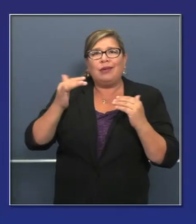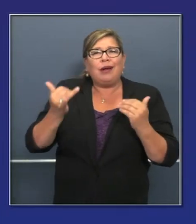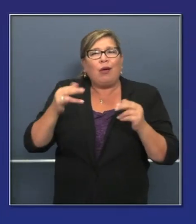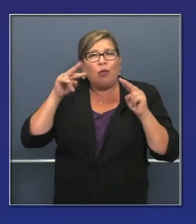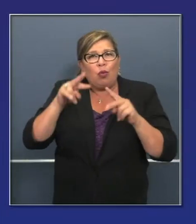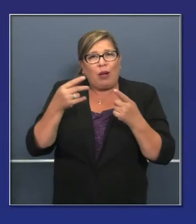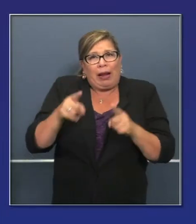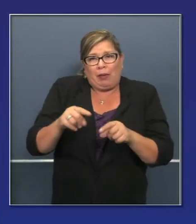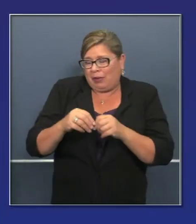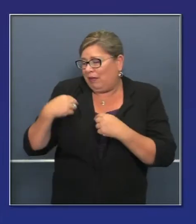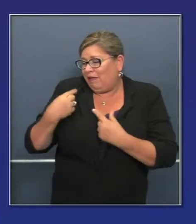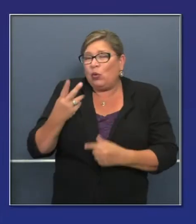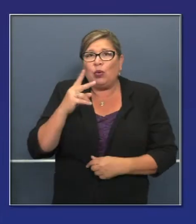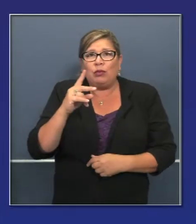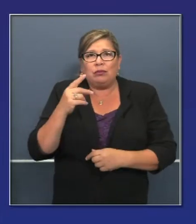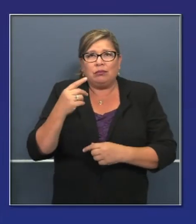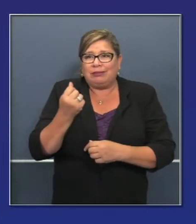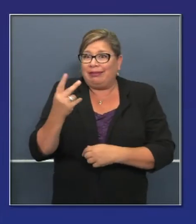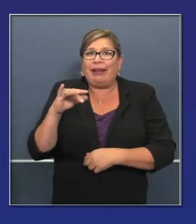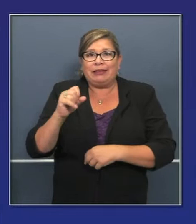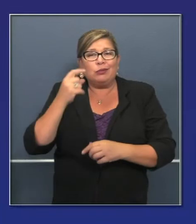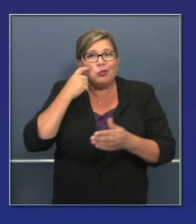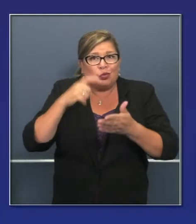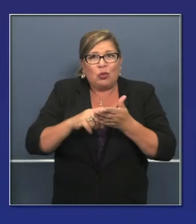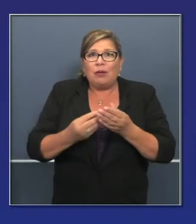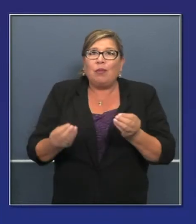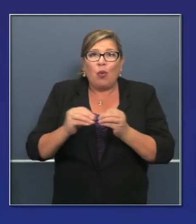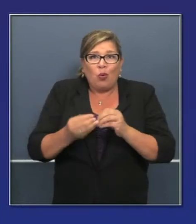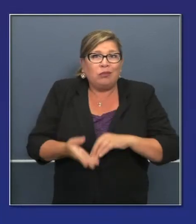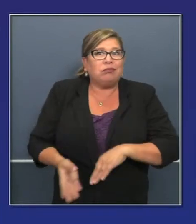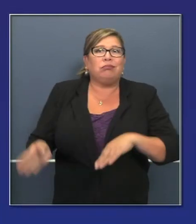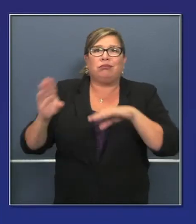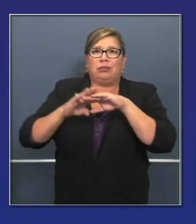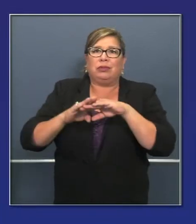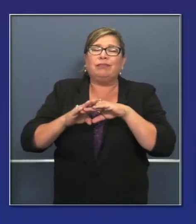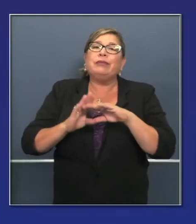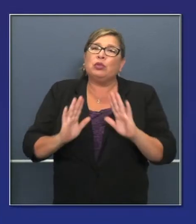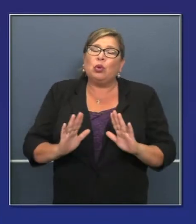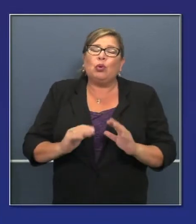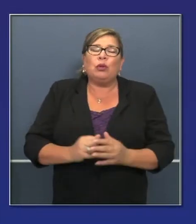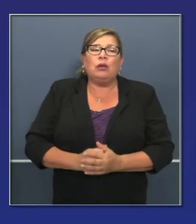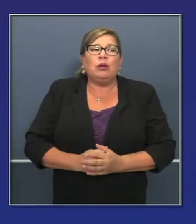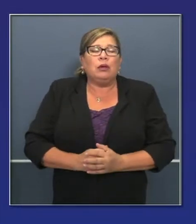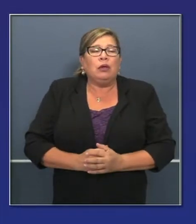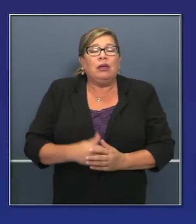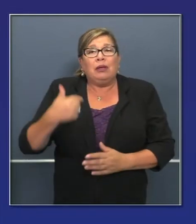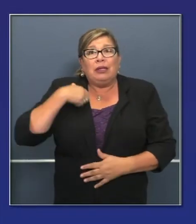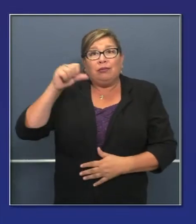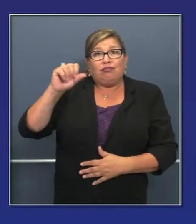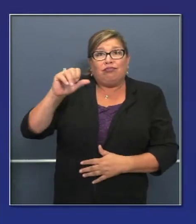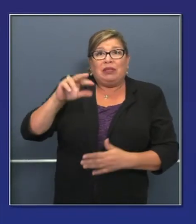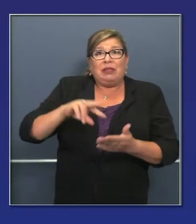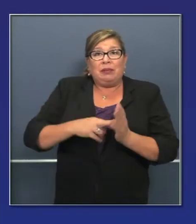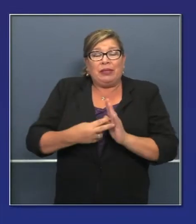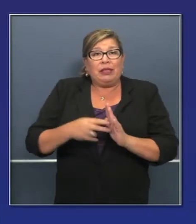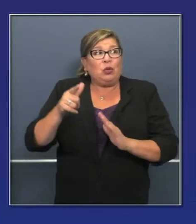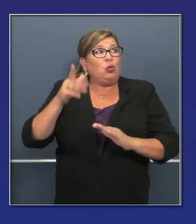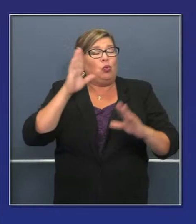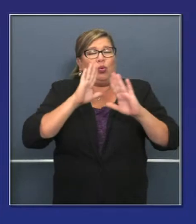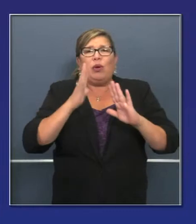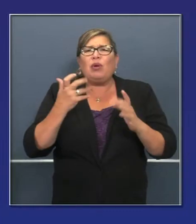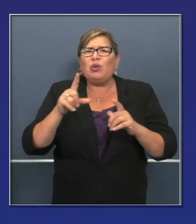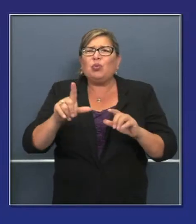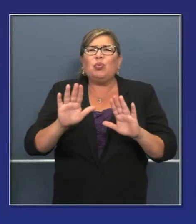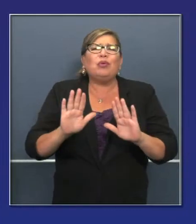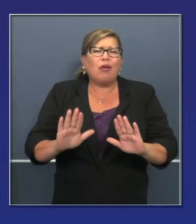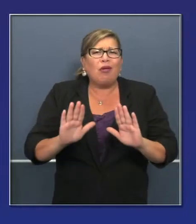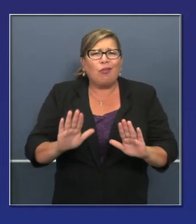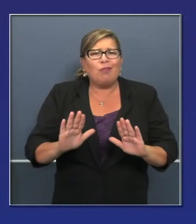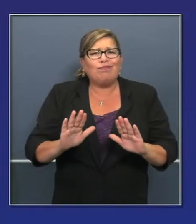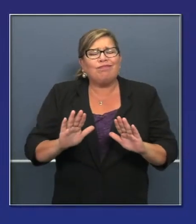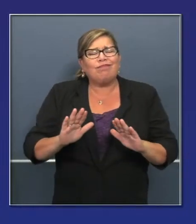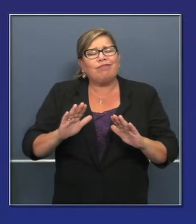that said and this is where I want to come and he nerves that said all throughout the last number of